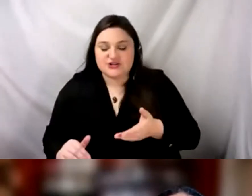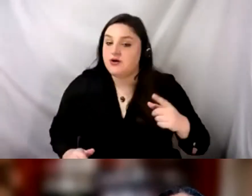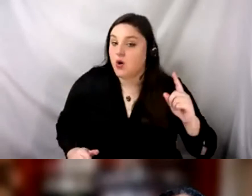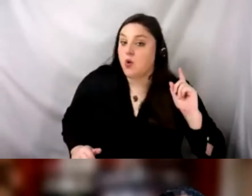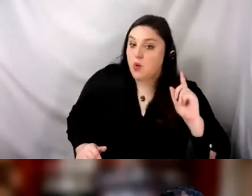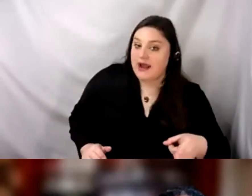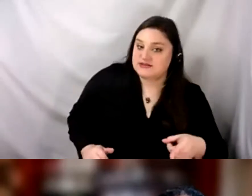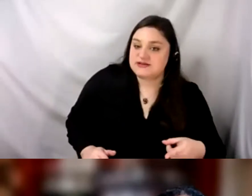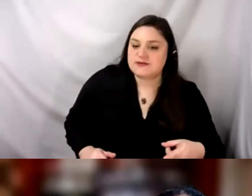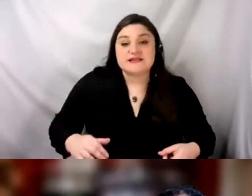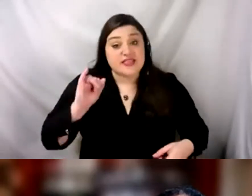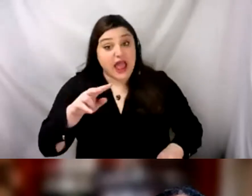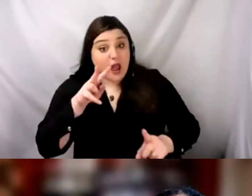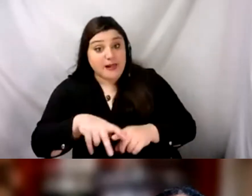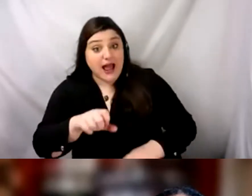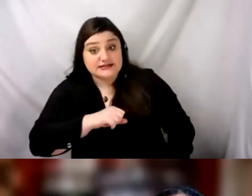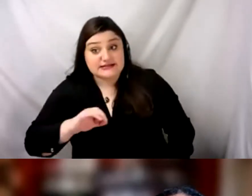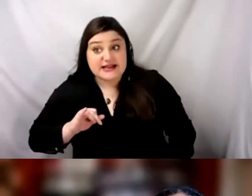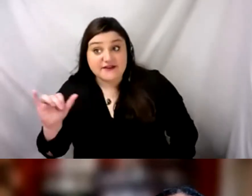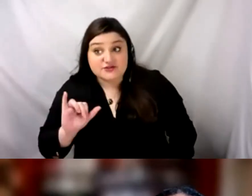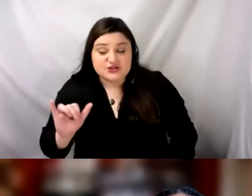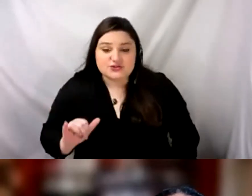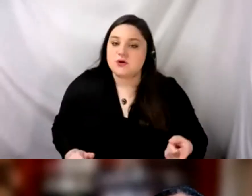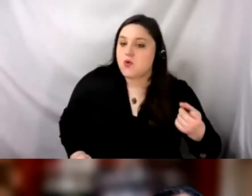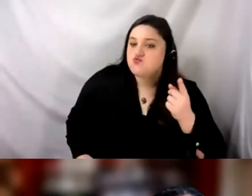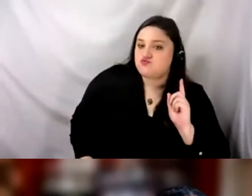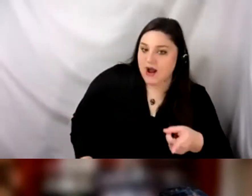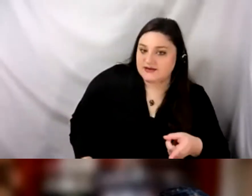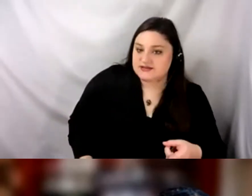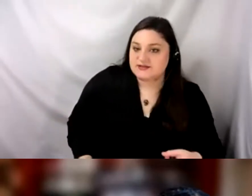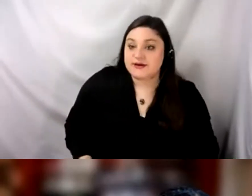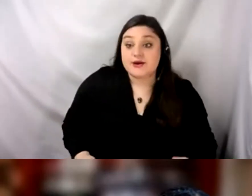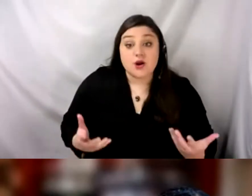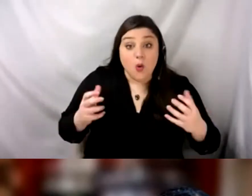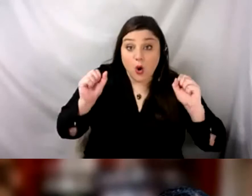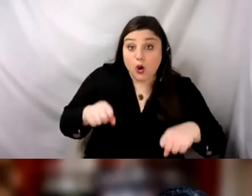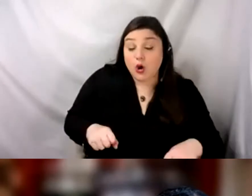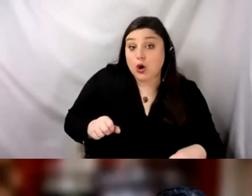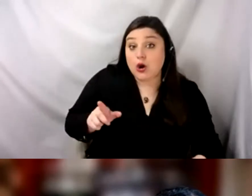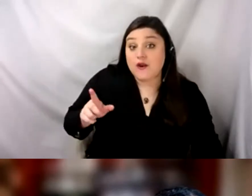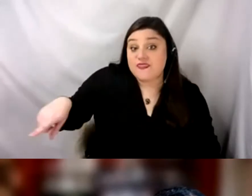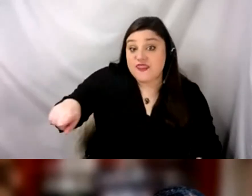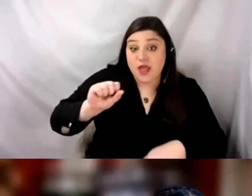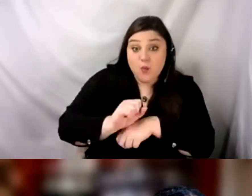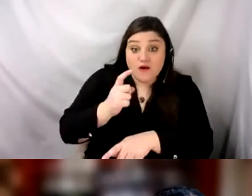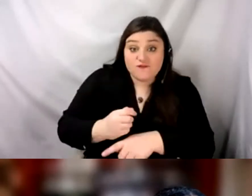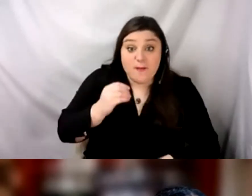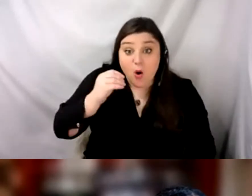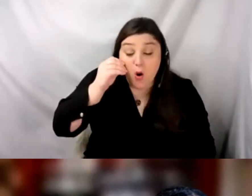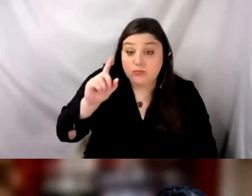So, can they work from home? Can you know like figure out ways out ways. But the idea is that